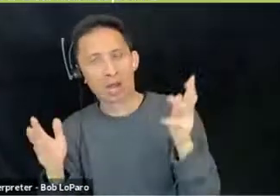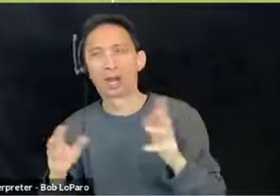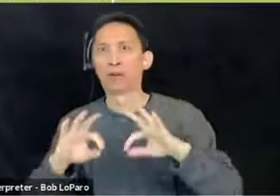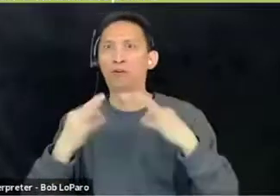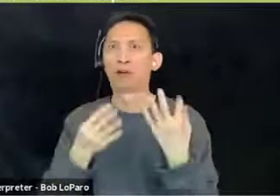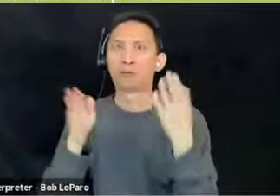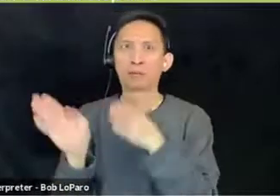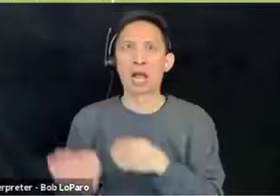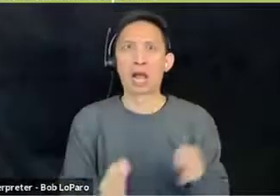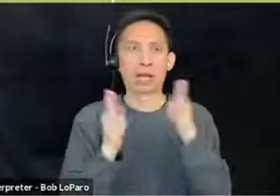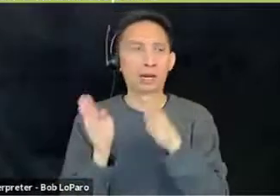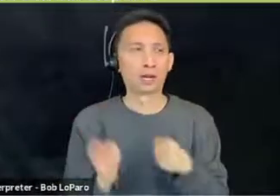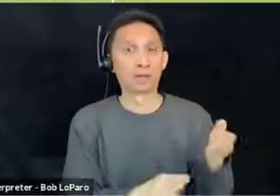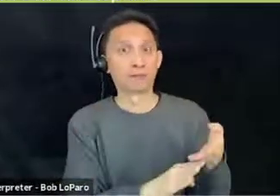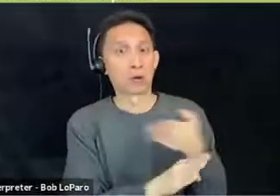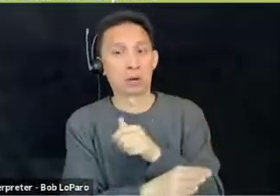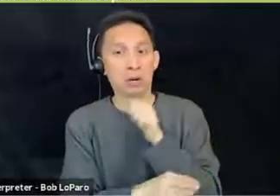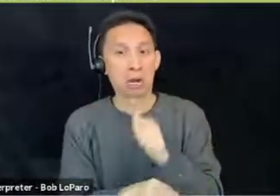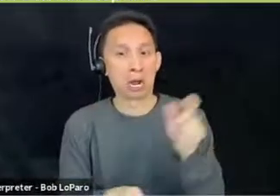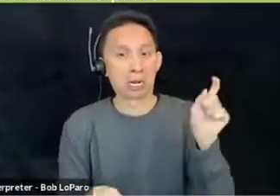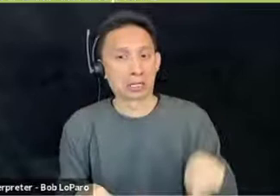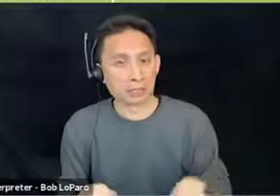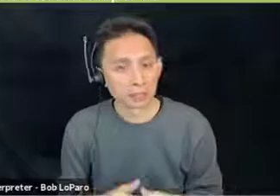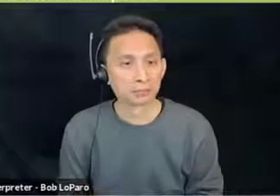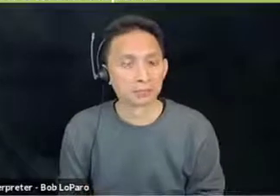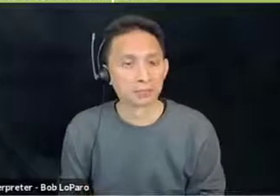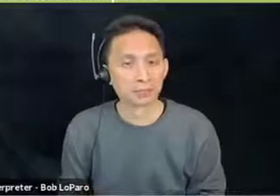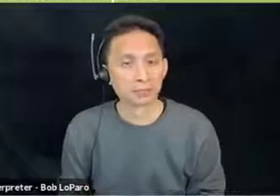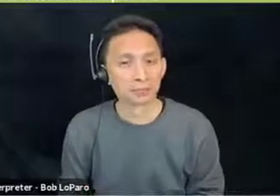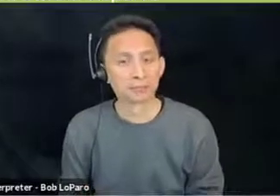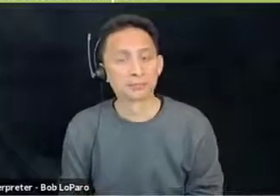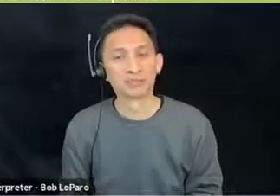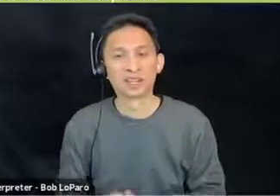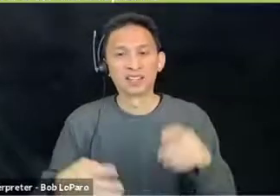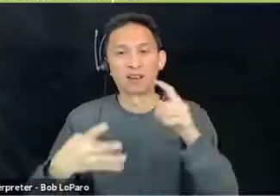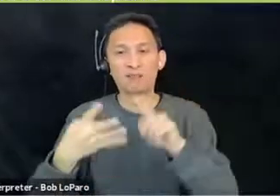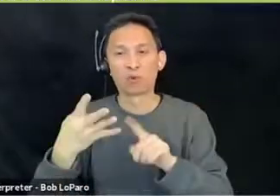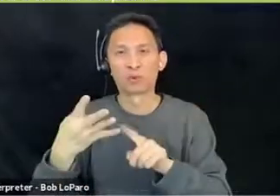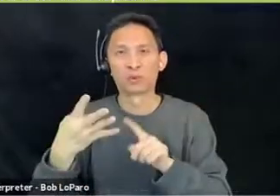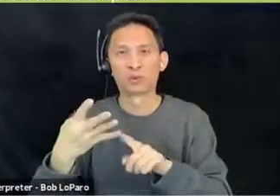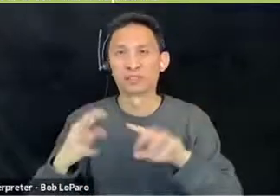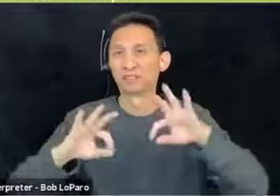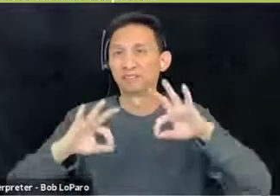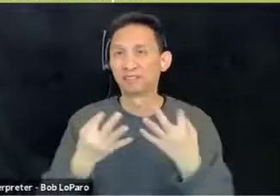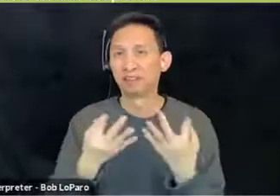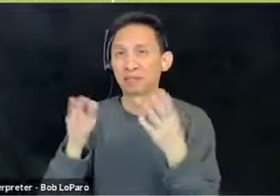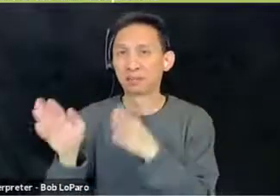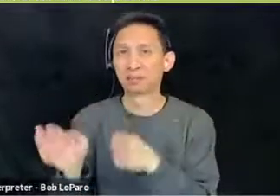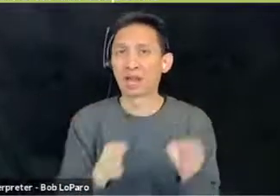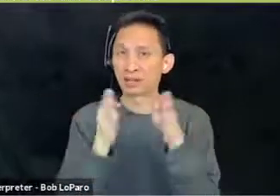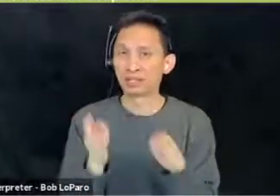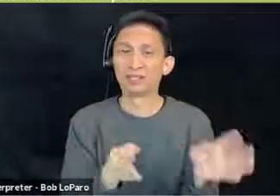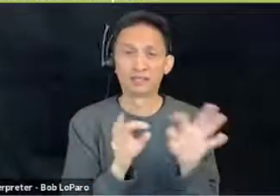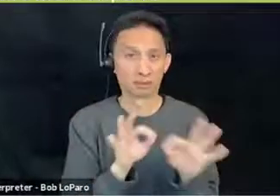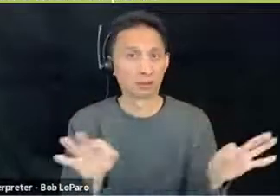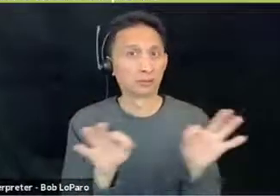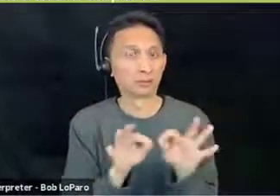So, that takes us to our next bullet, which is family planning. So, for families like Katie's, like mine